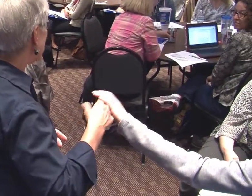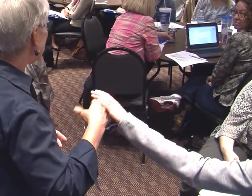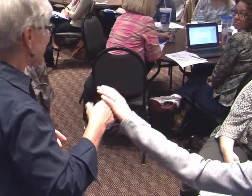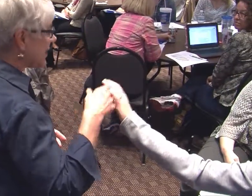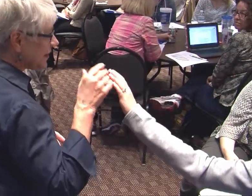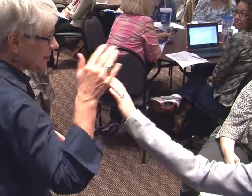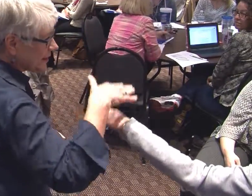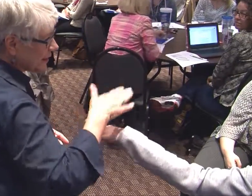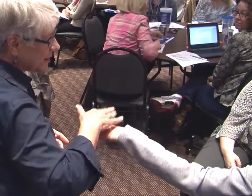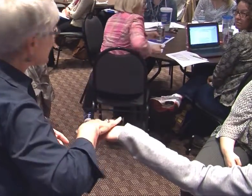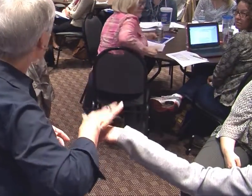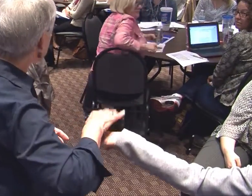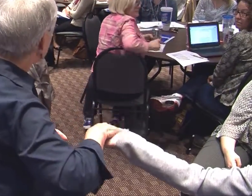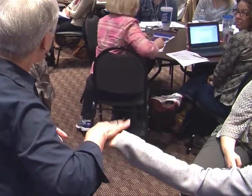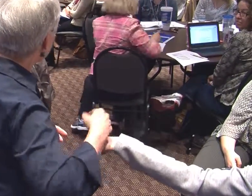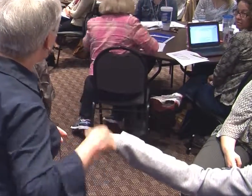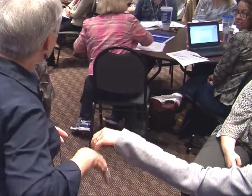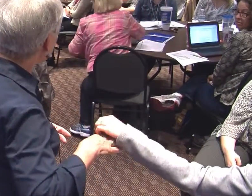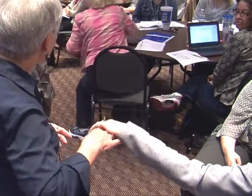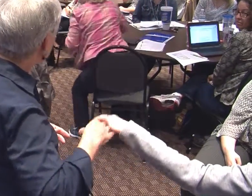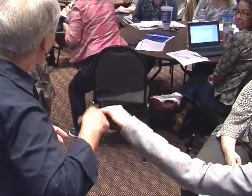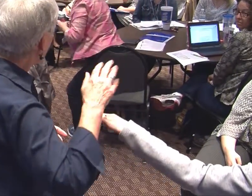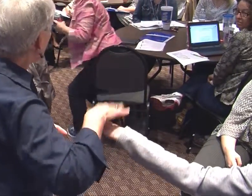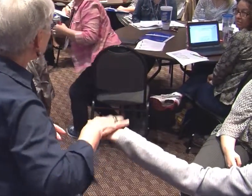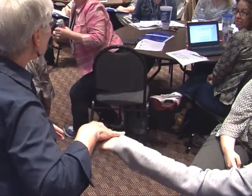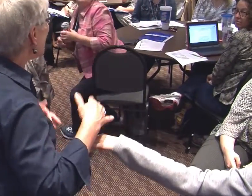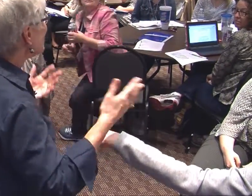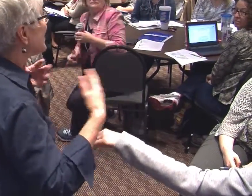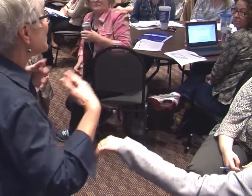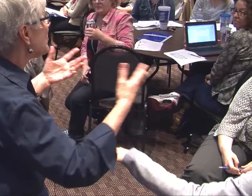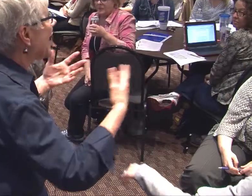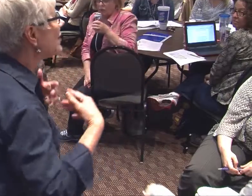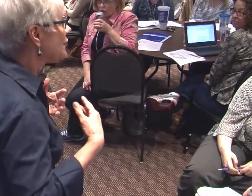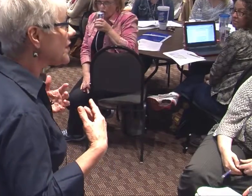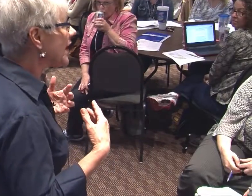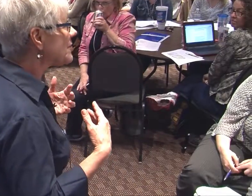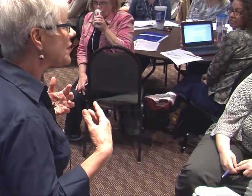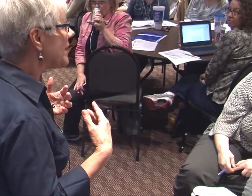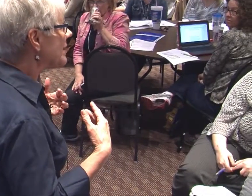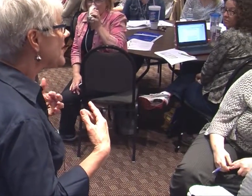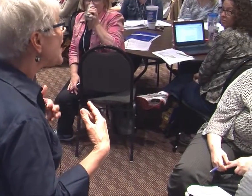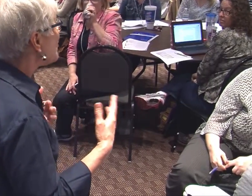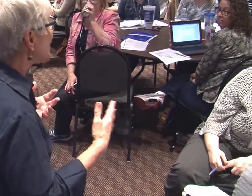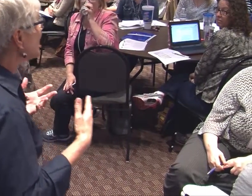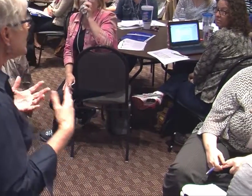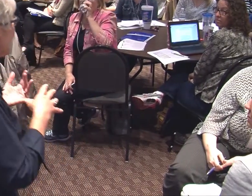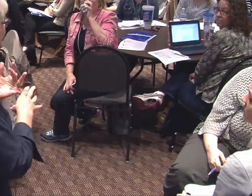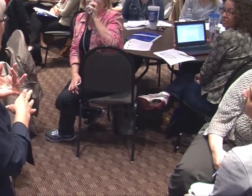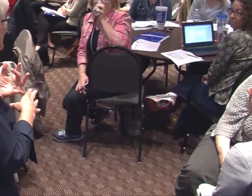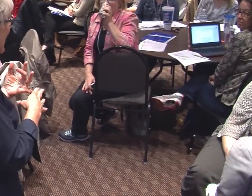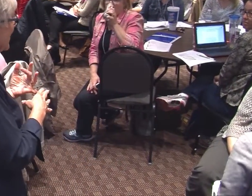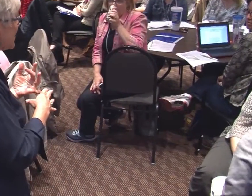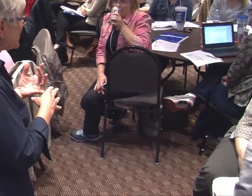tapping like here and then tap like this okay. So we all play a little back-and-forth games with babies, but they're going to be a lot more tactile,